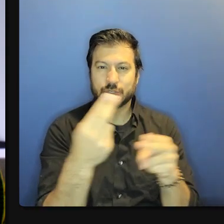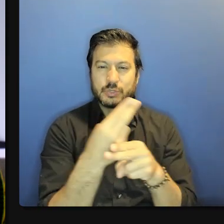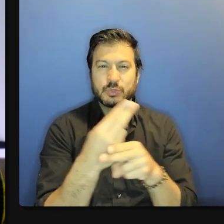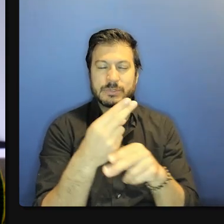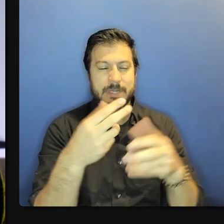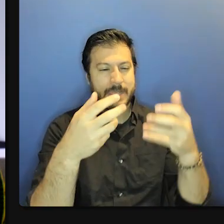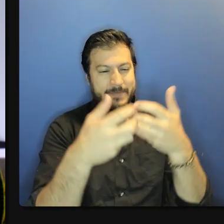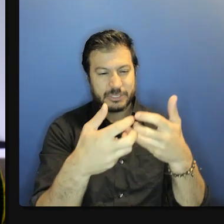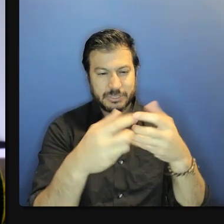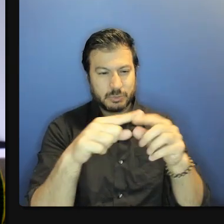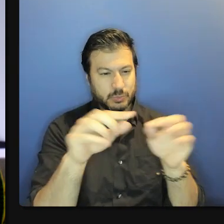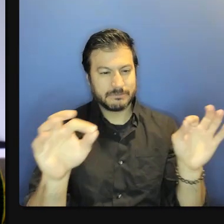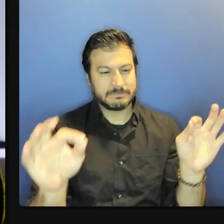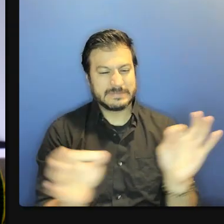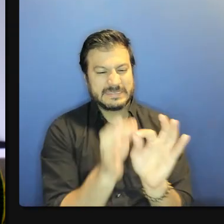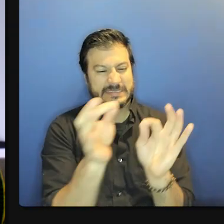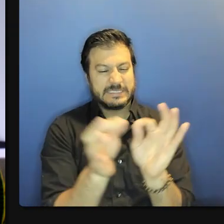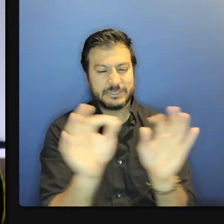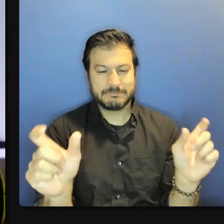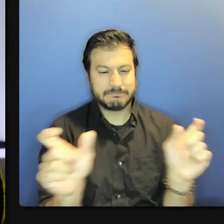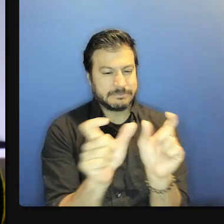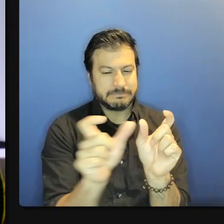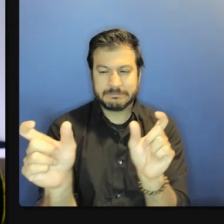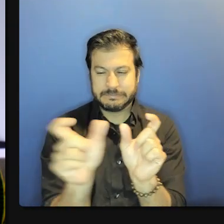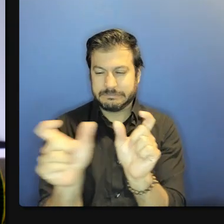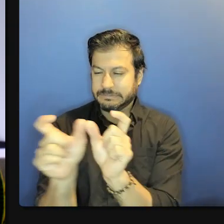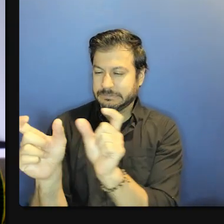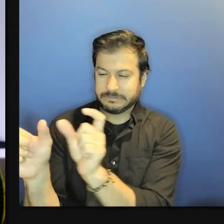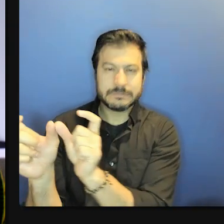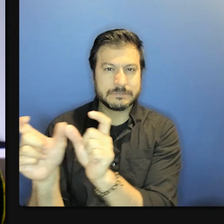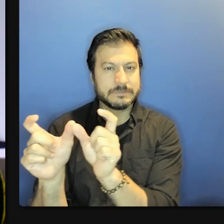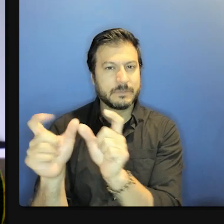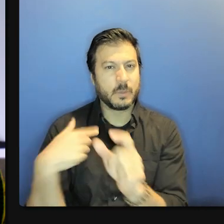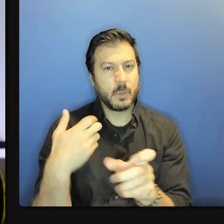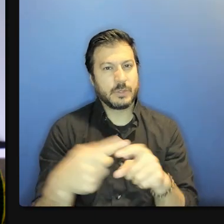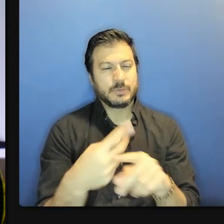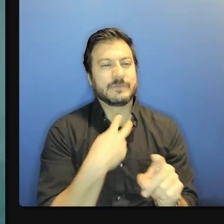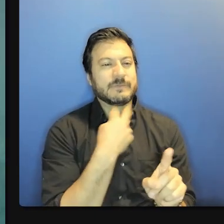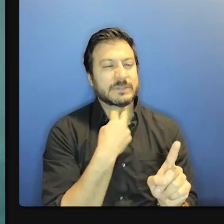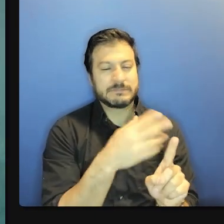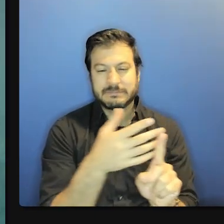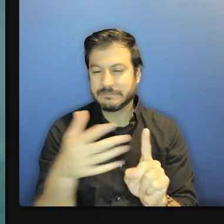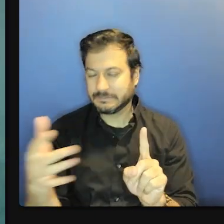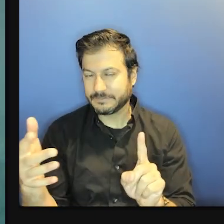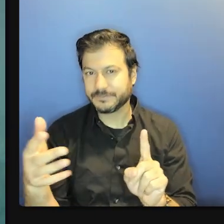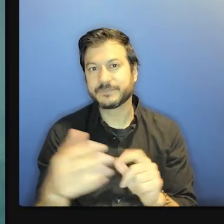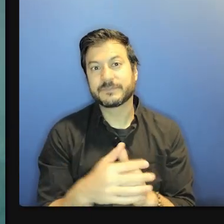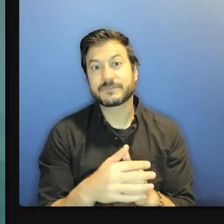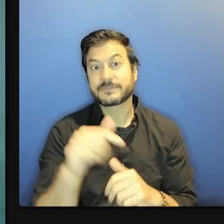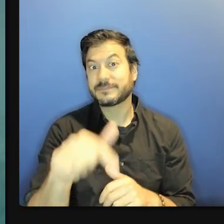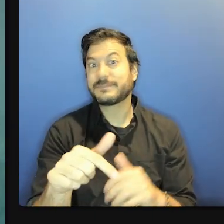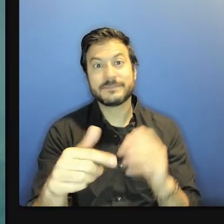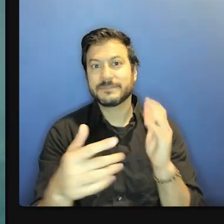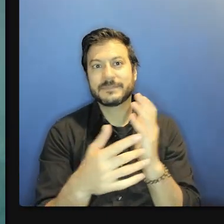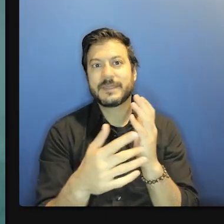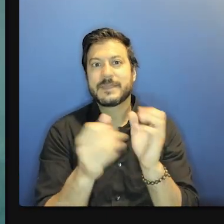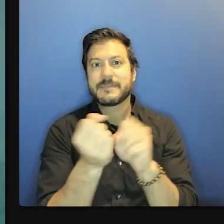and then using an algorithm to stitch those slices into a sentence we want to synthesize. Concatenative technology breaks down prosody